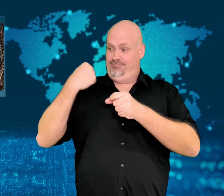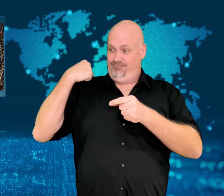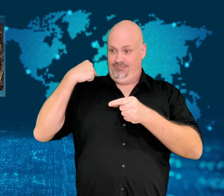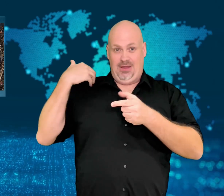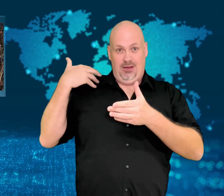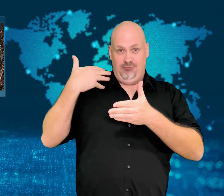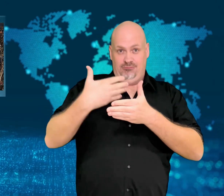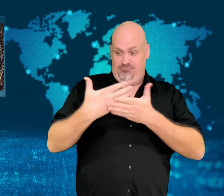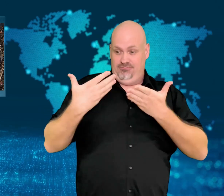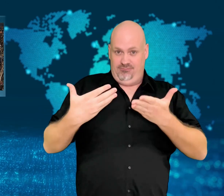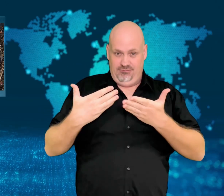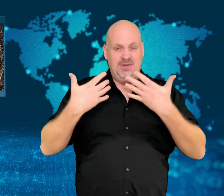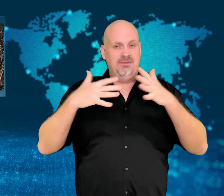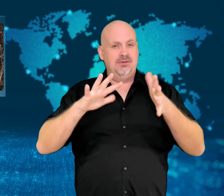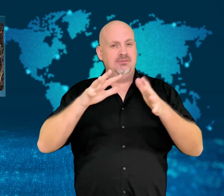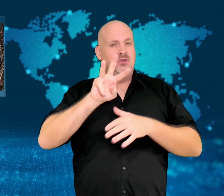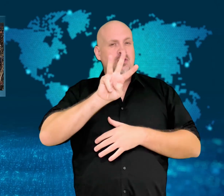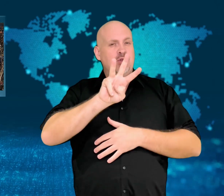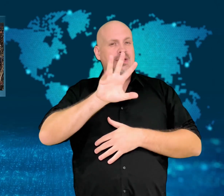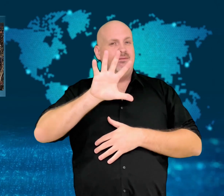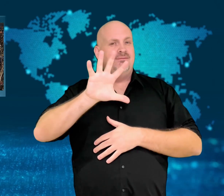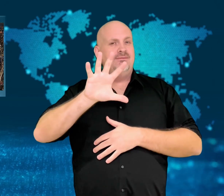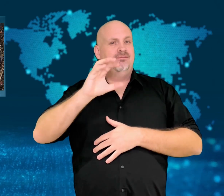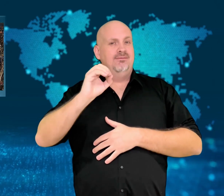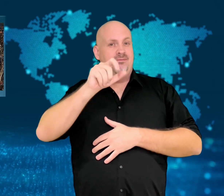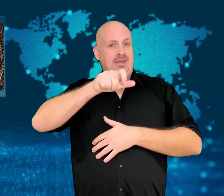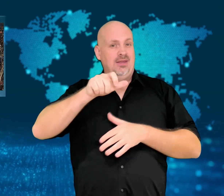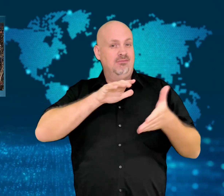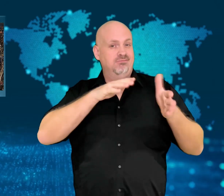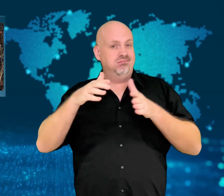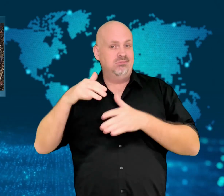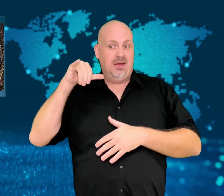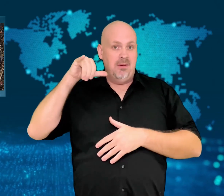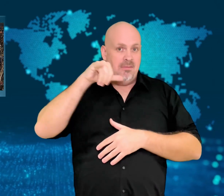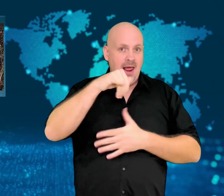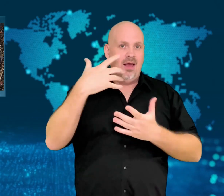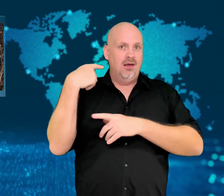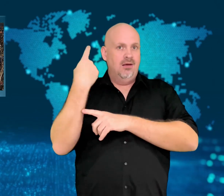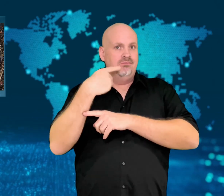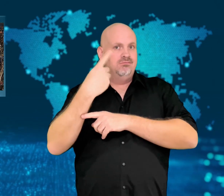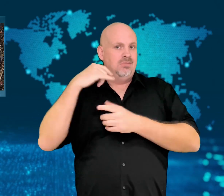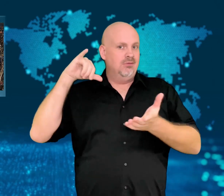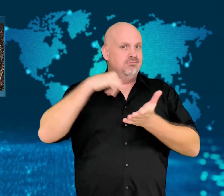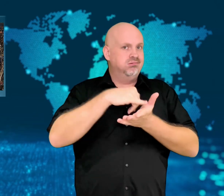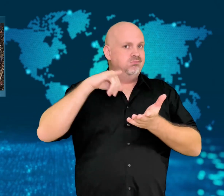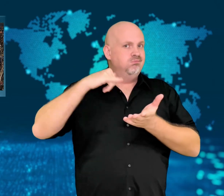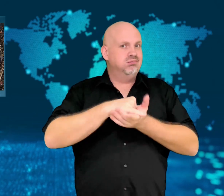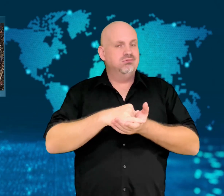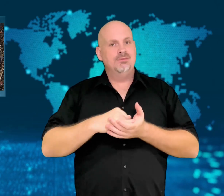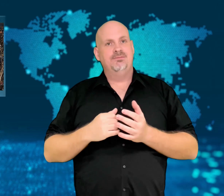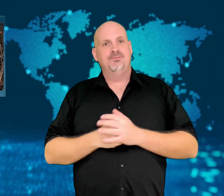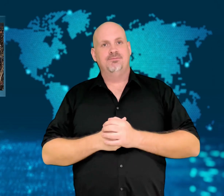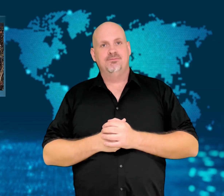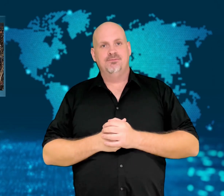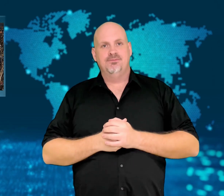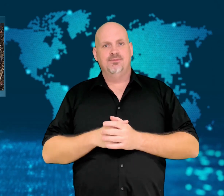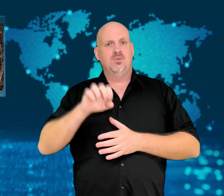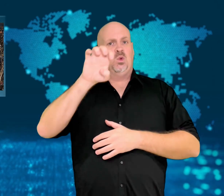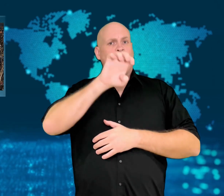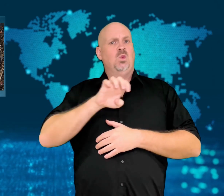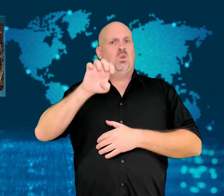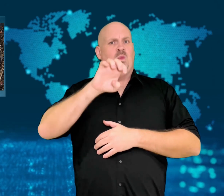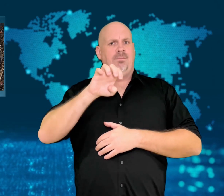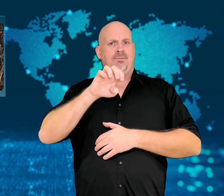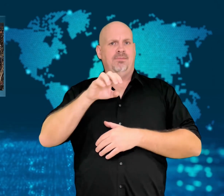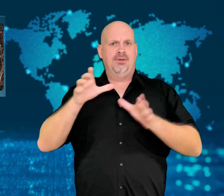Since 2000, almost 350 people have died in a plane or helicopter crash in the country.